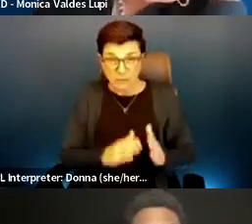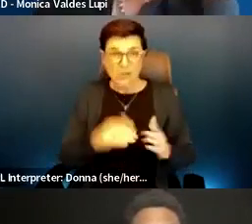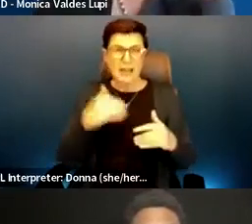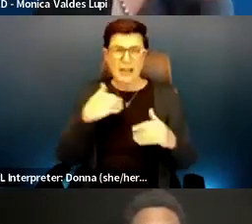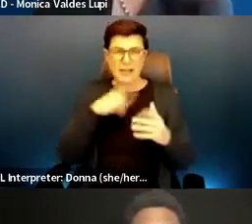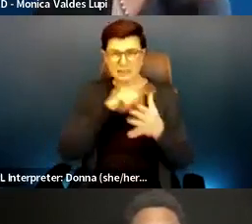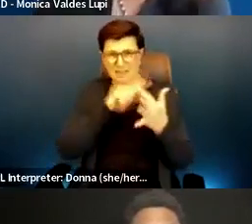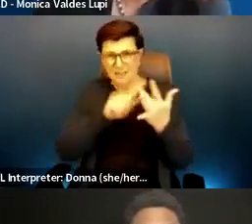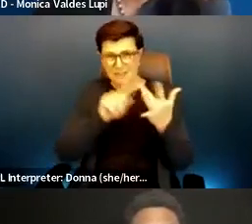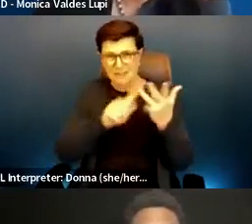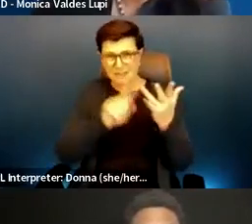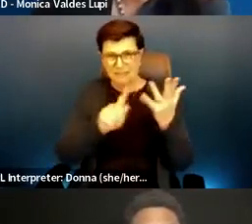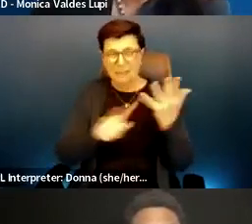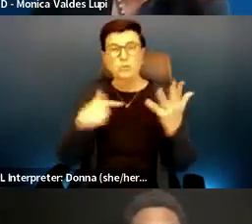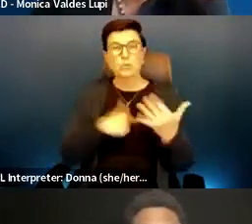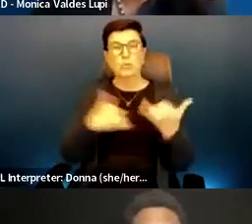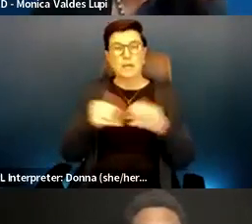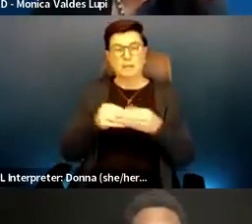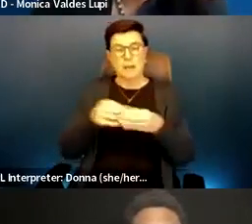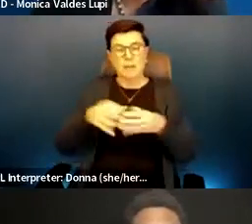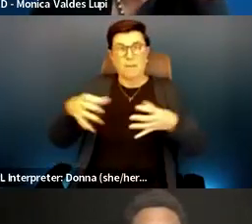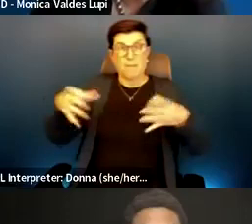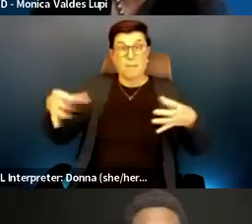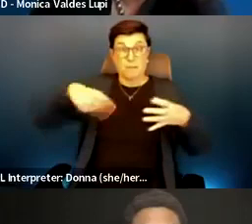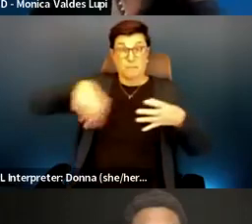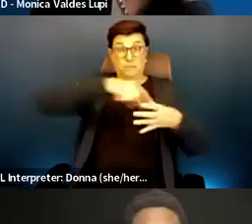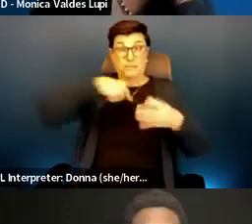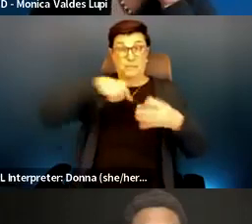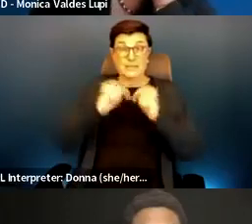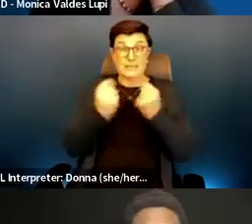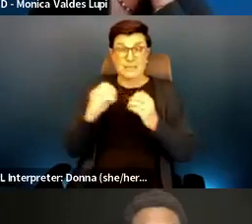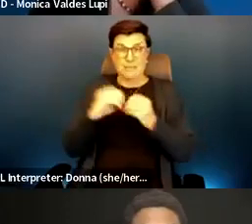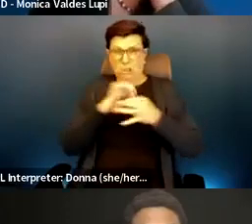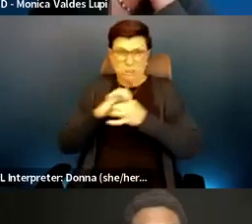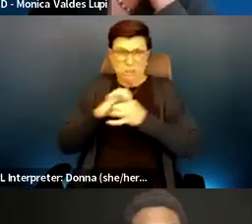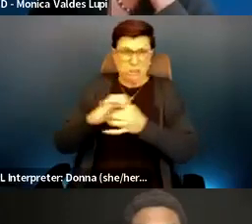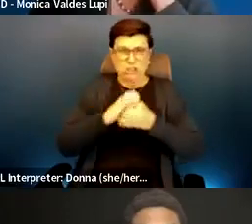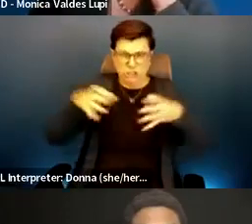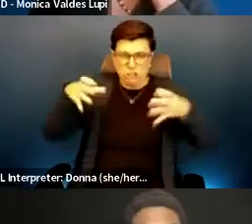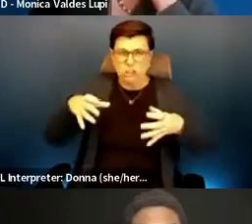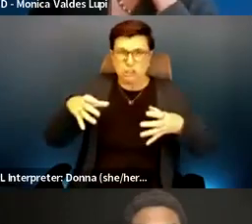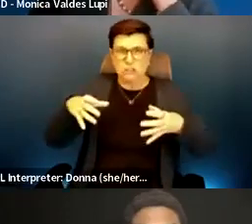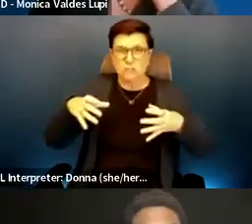We're bolstering that team so that we have I have a, you know,